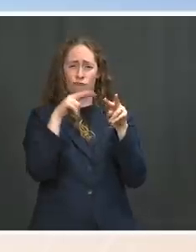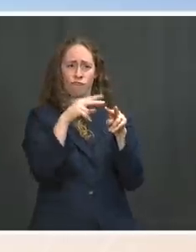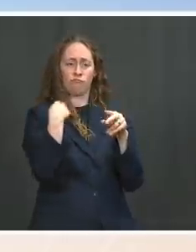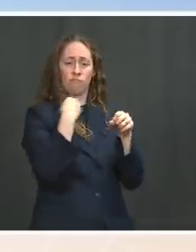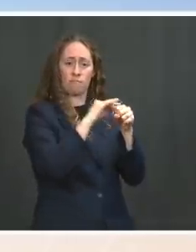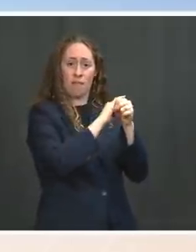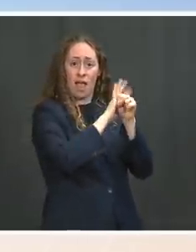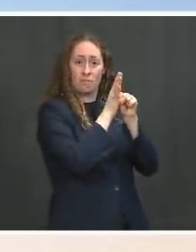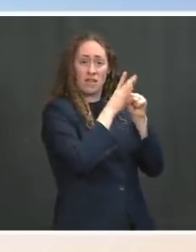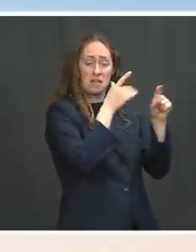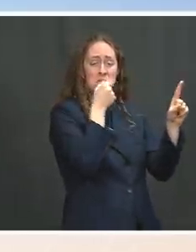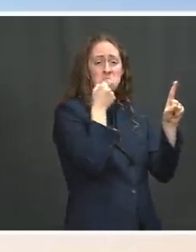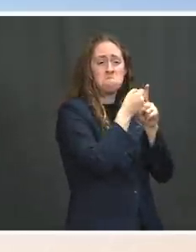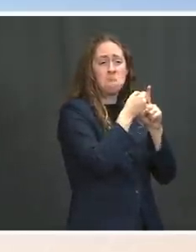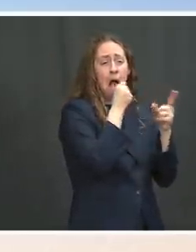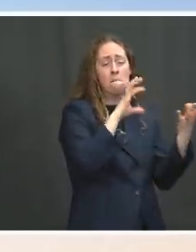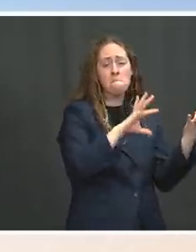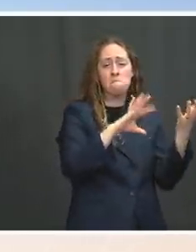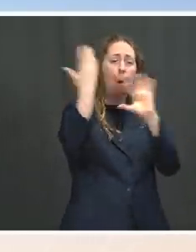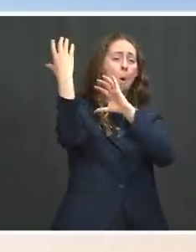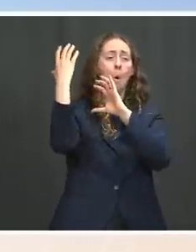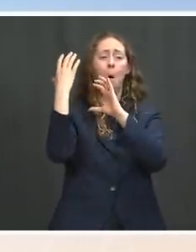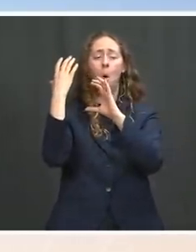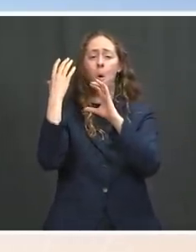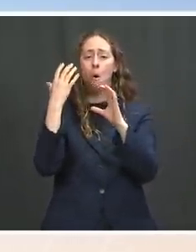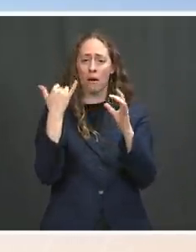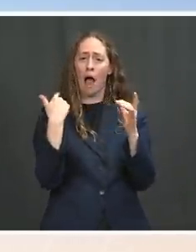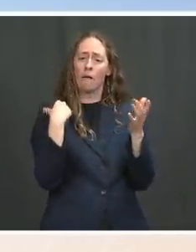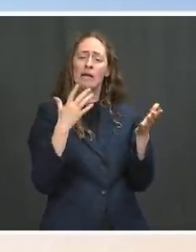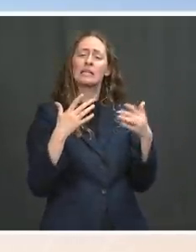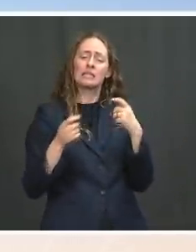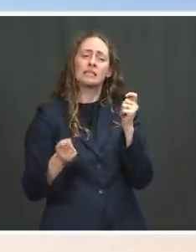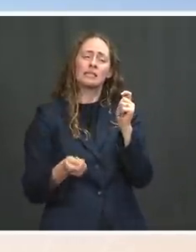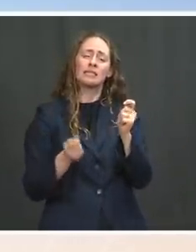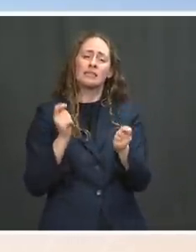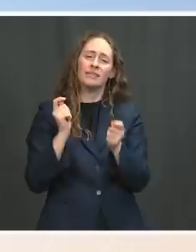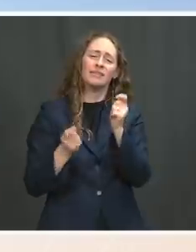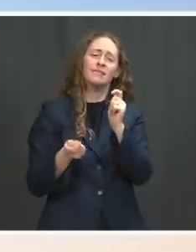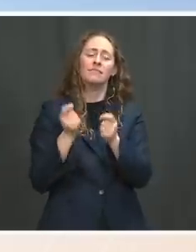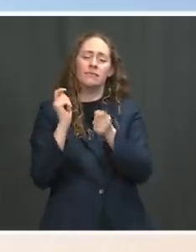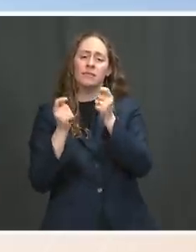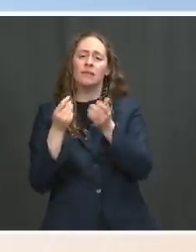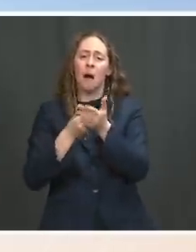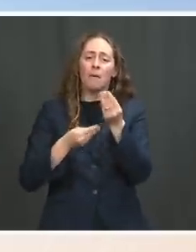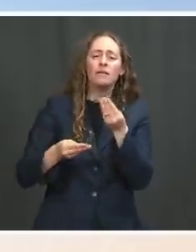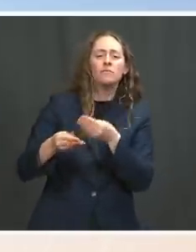that we would see a specific number of months or quarters where there is a transitory increase.